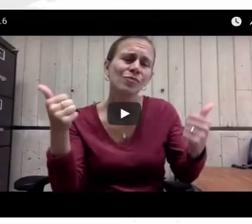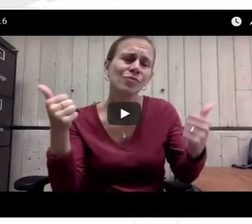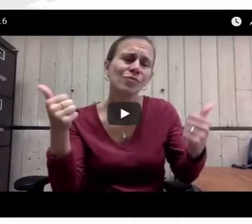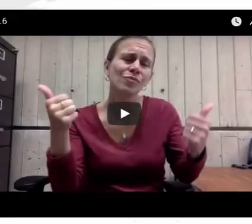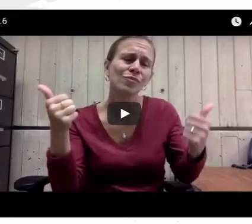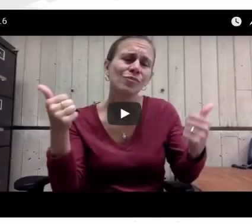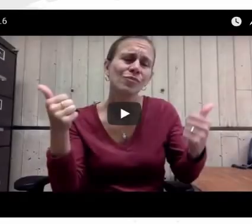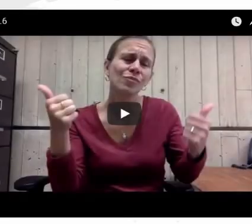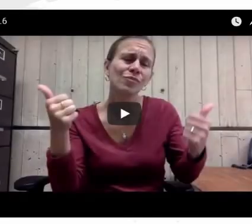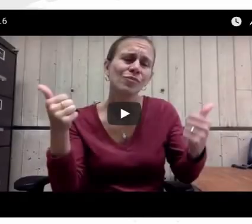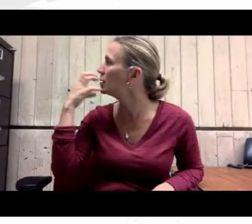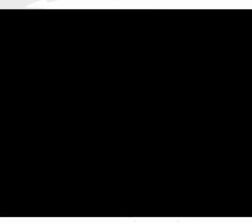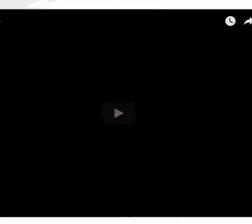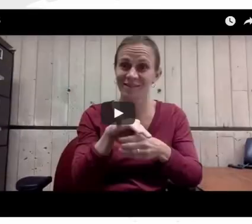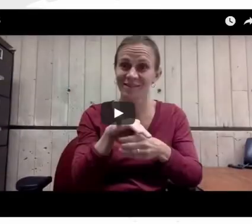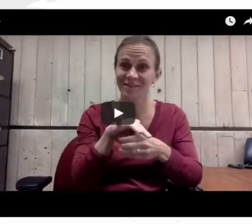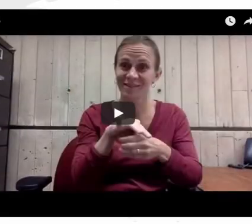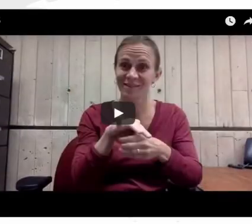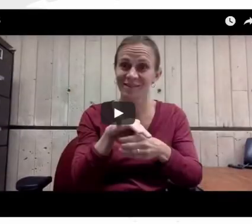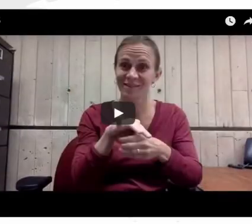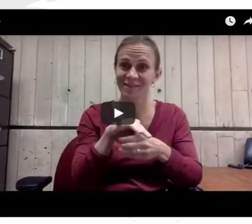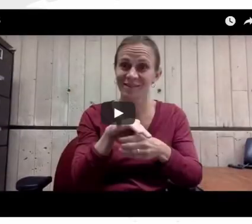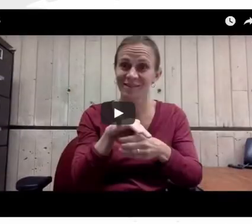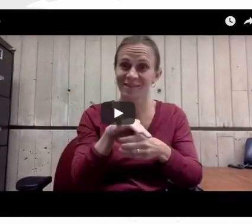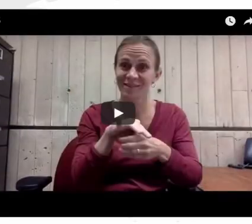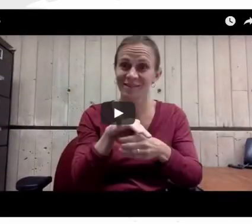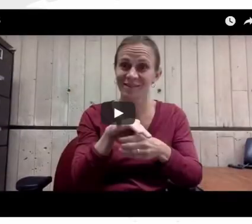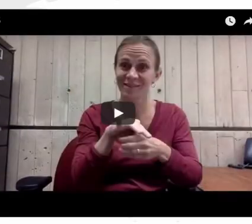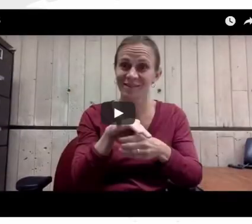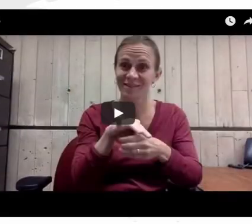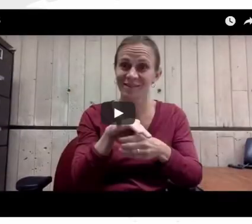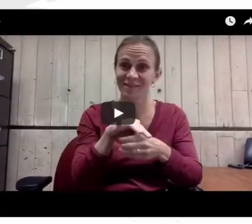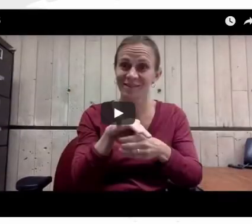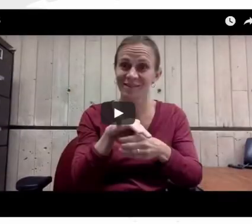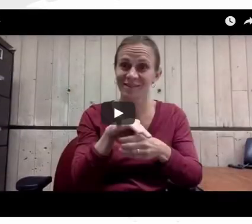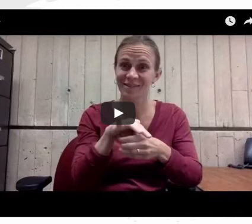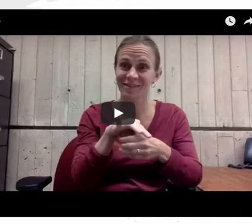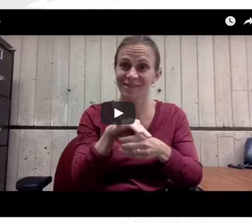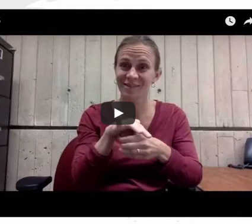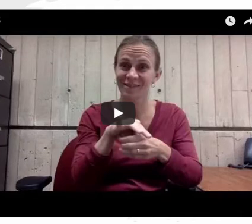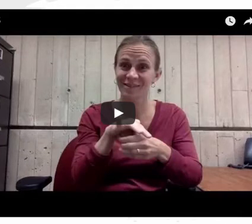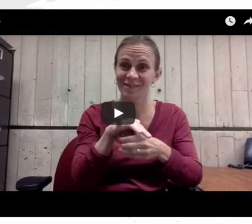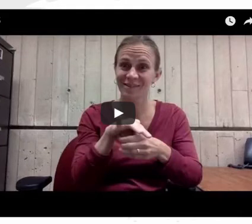There are things uploaded from the teacher's edition of the curriculum that we use and